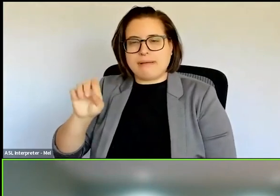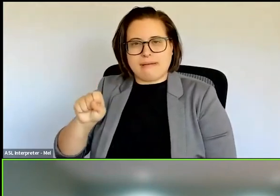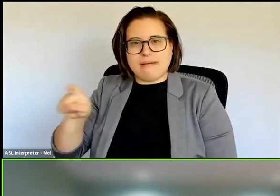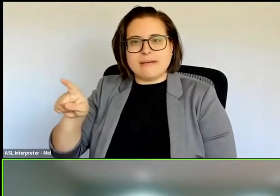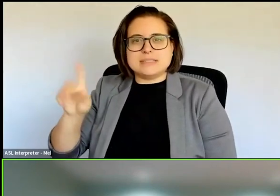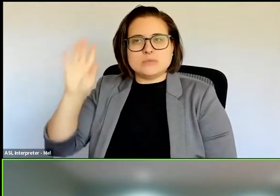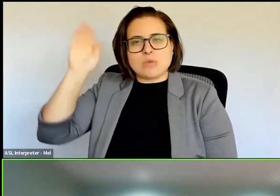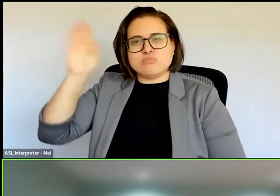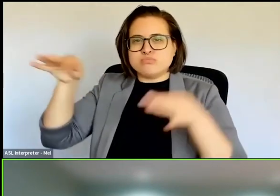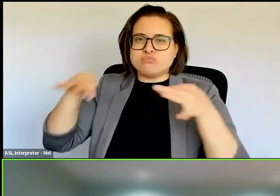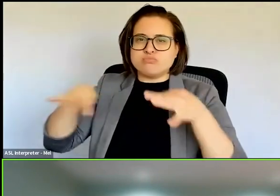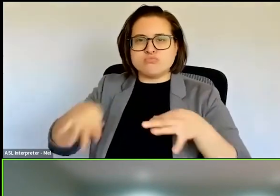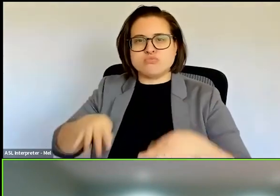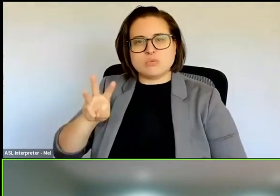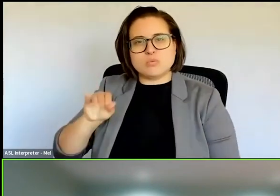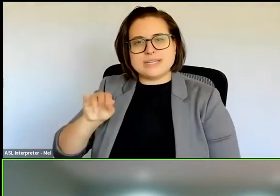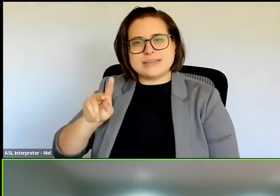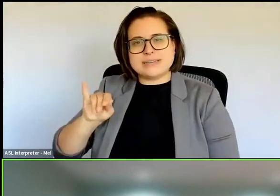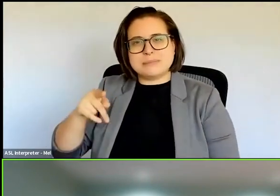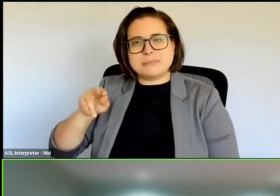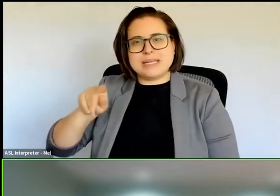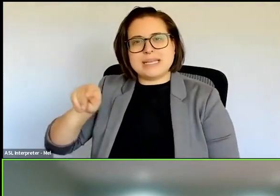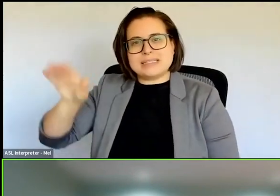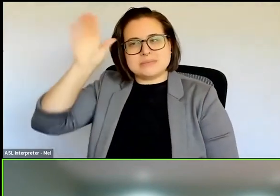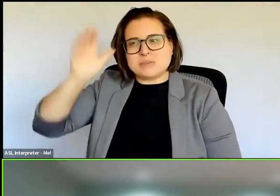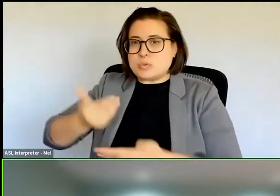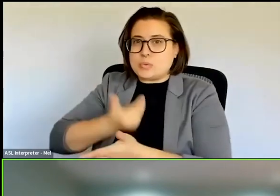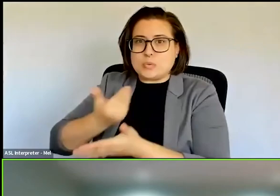his idea for Wikipedia, Right. This was a brand new idea. He was going to make Wikipedia -- I